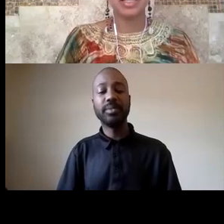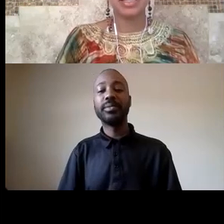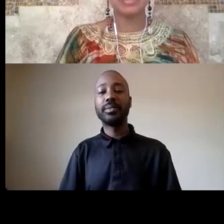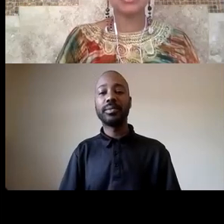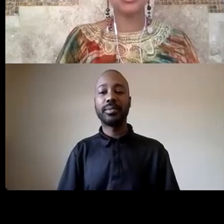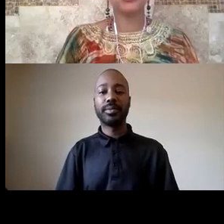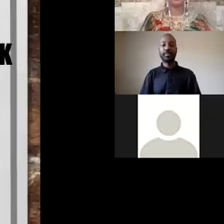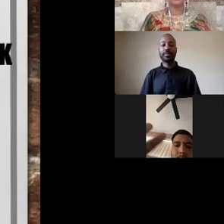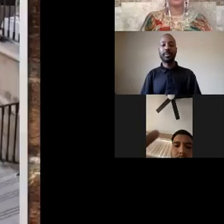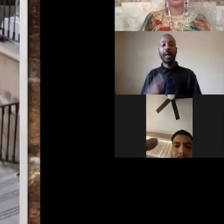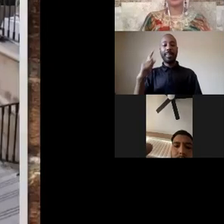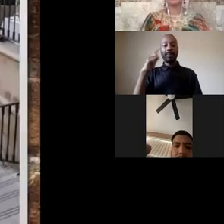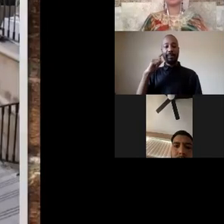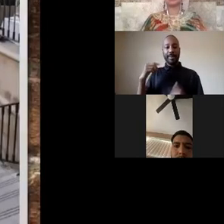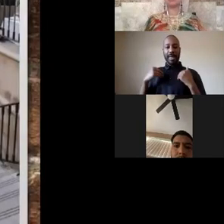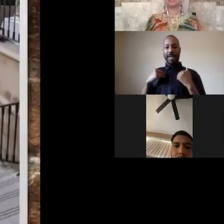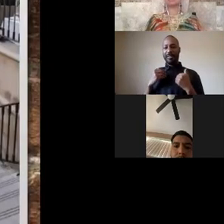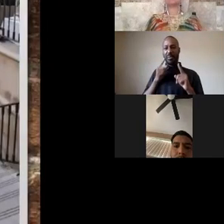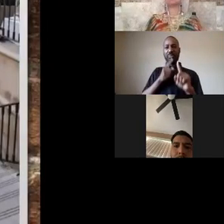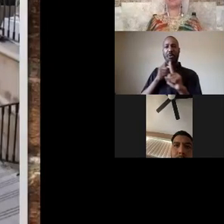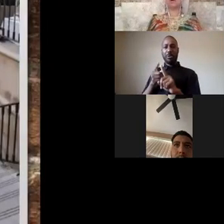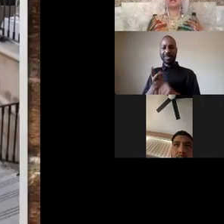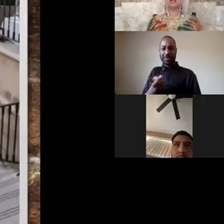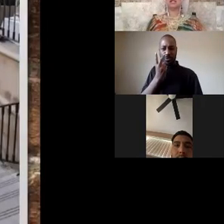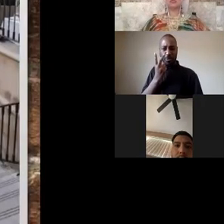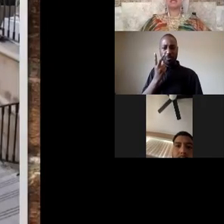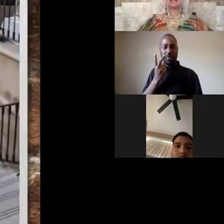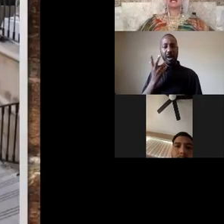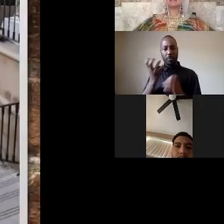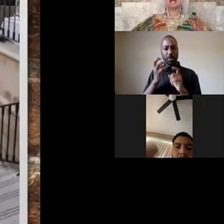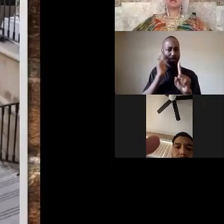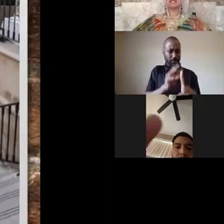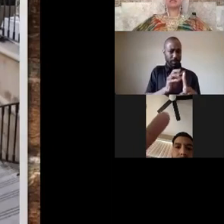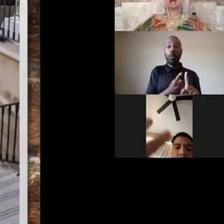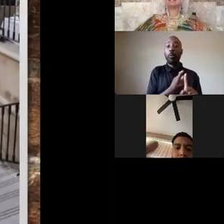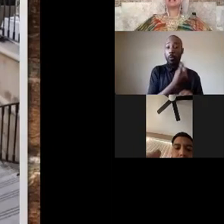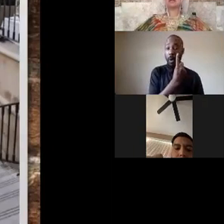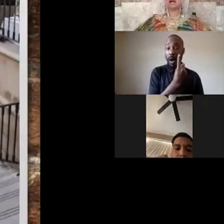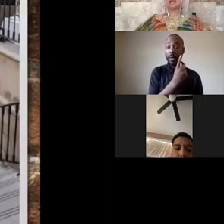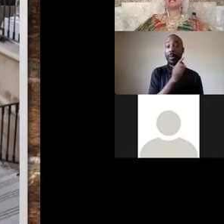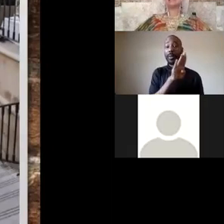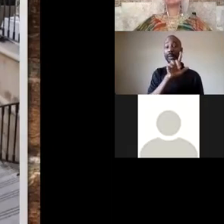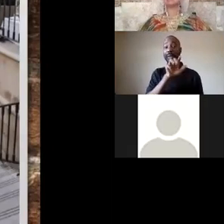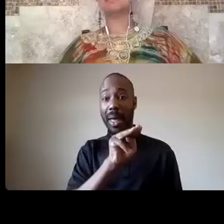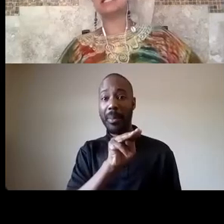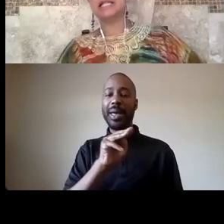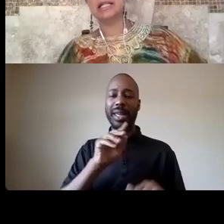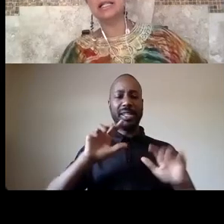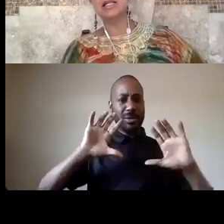that there's two of those points that i want to lift up one black lives matter is a rallying cry it is not a plea